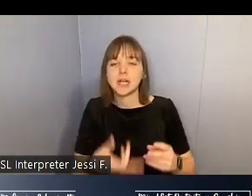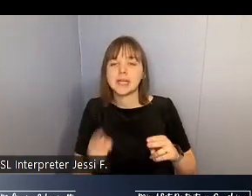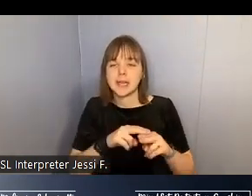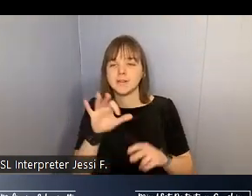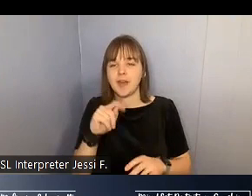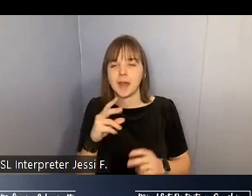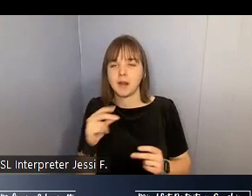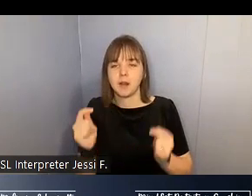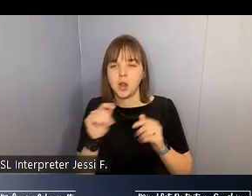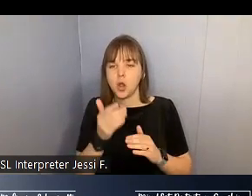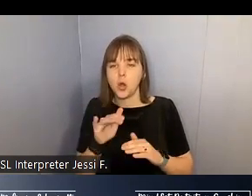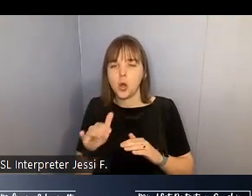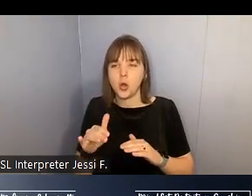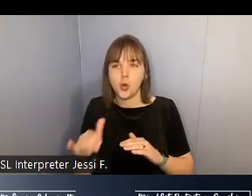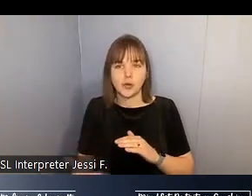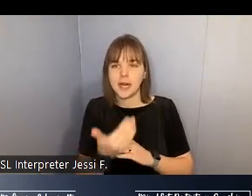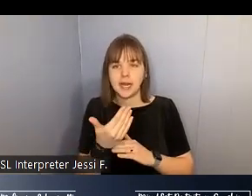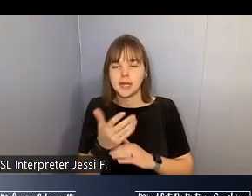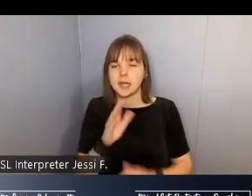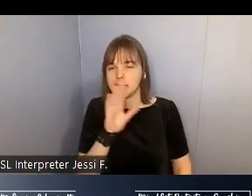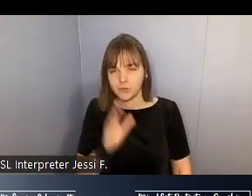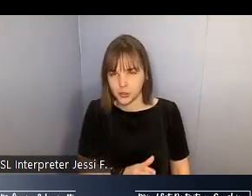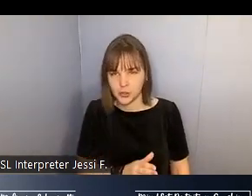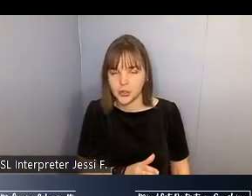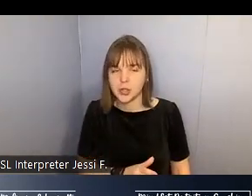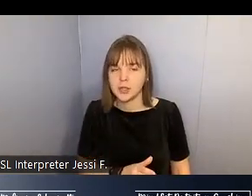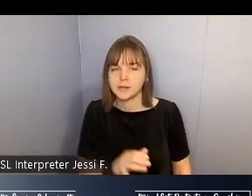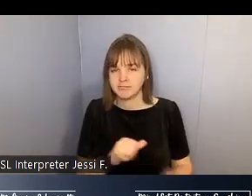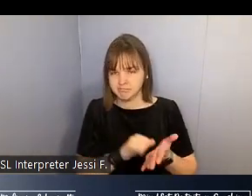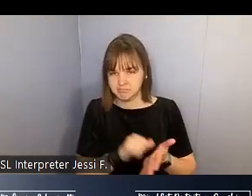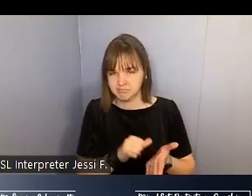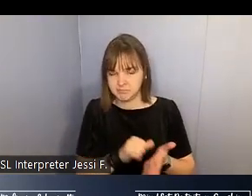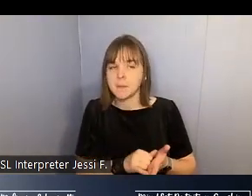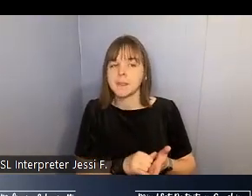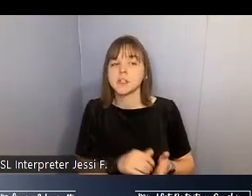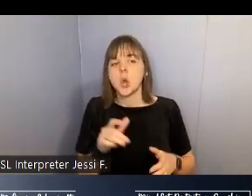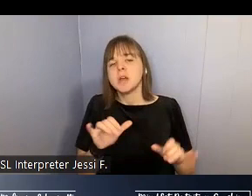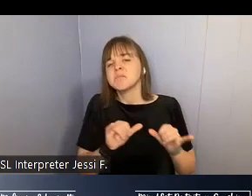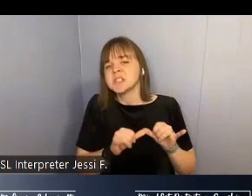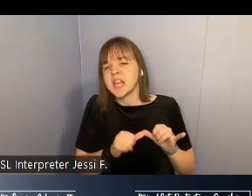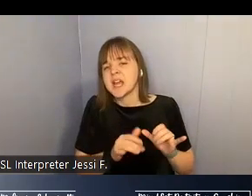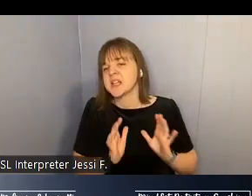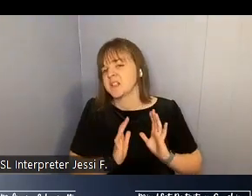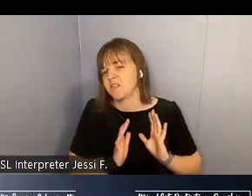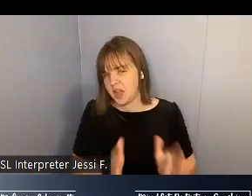So we need to start to identify other ways that we can track, measure, and celebrate, and reward our success.